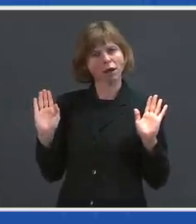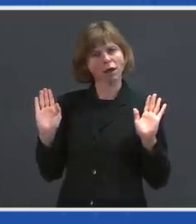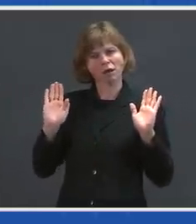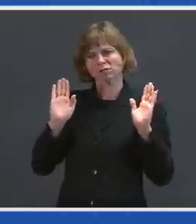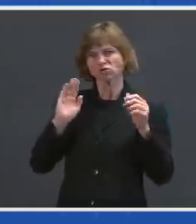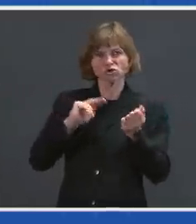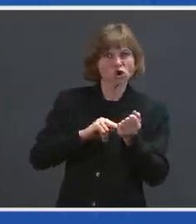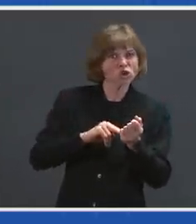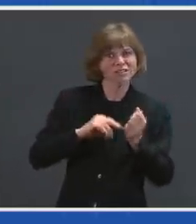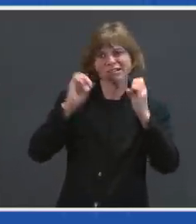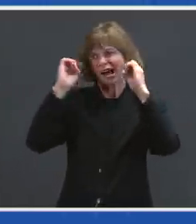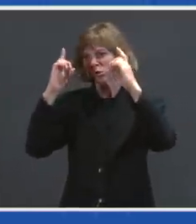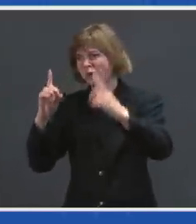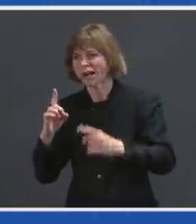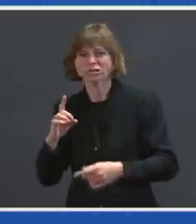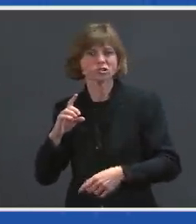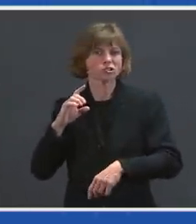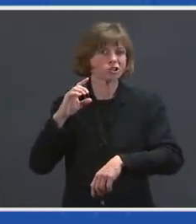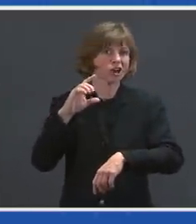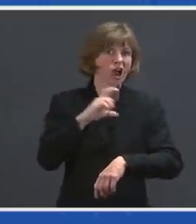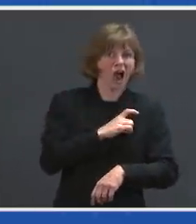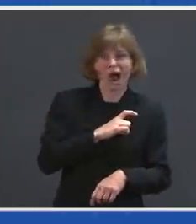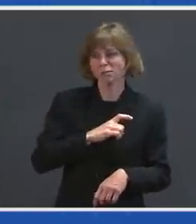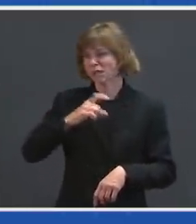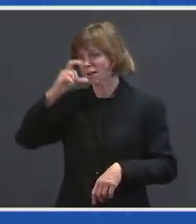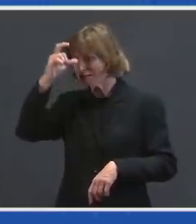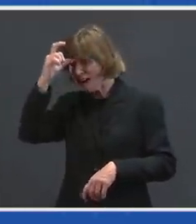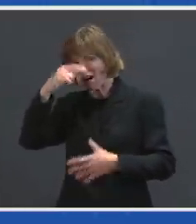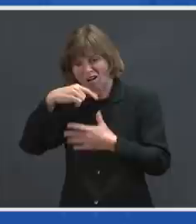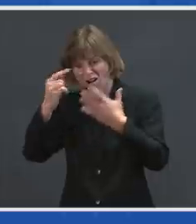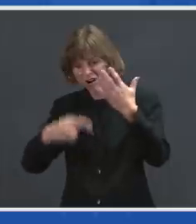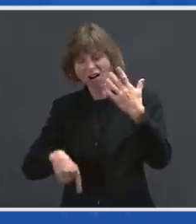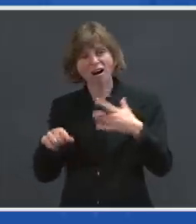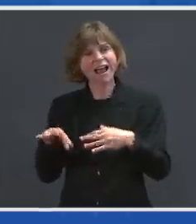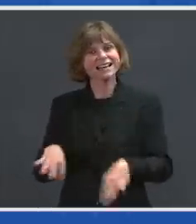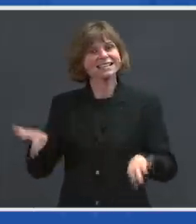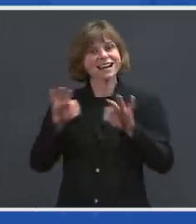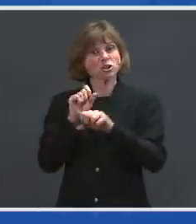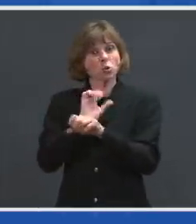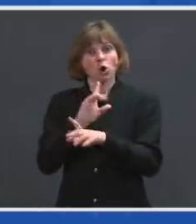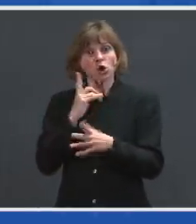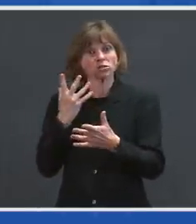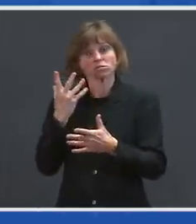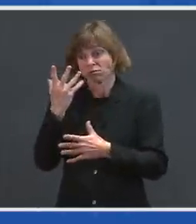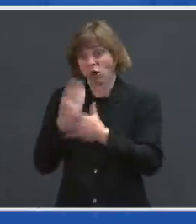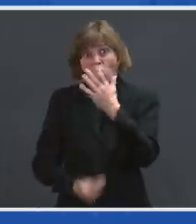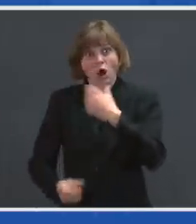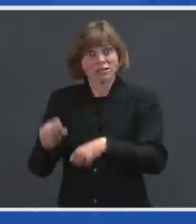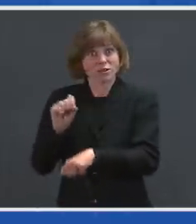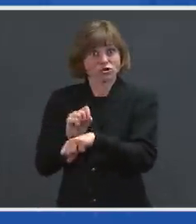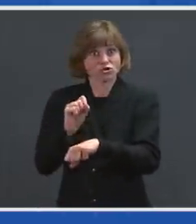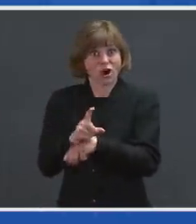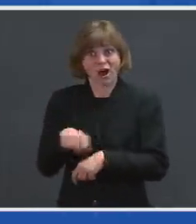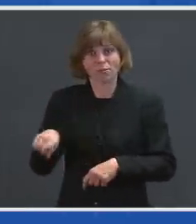firefighters, essential workers -- have lost their jobs. So my message today is really simple: